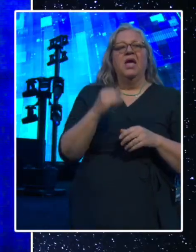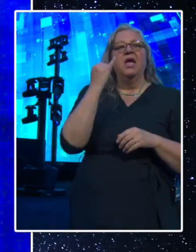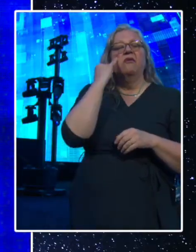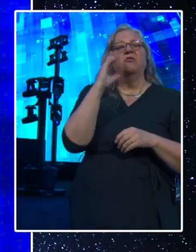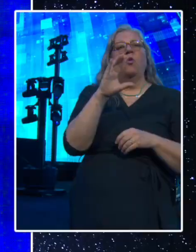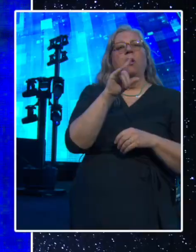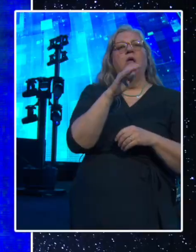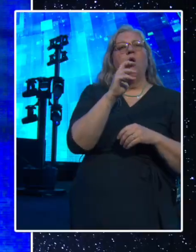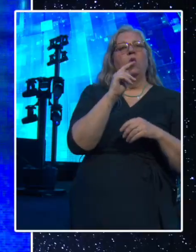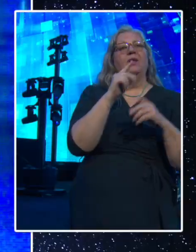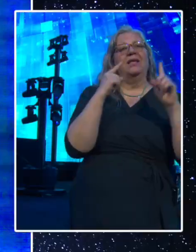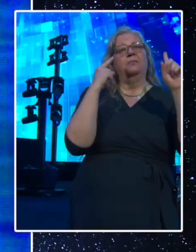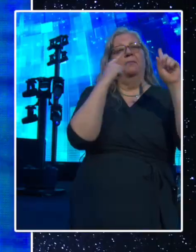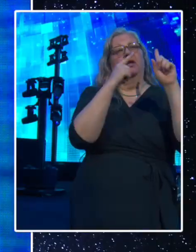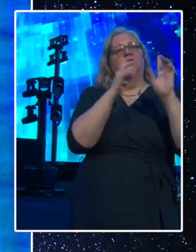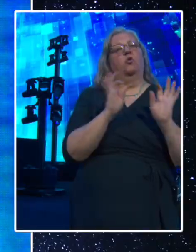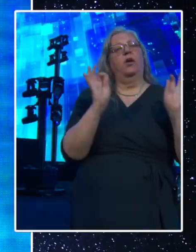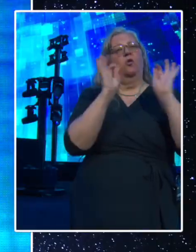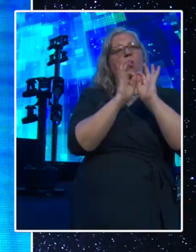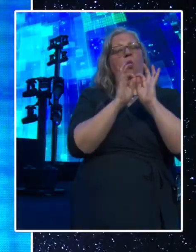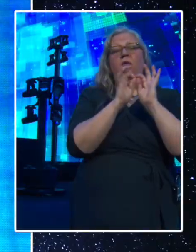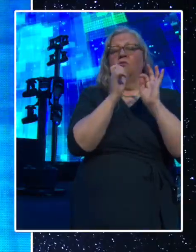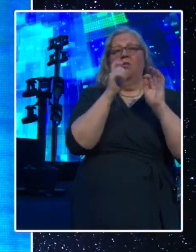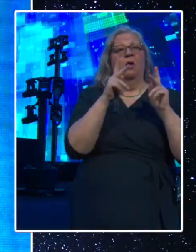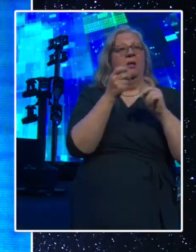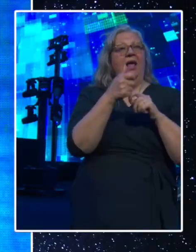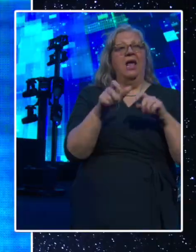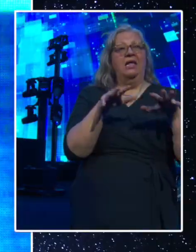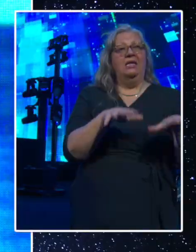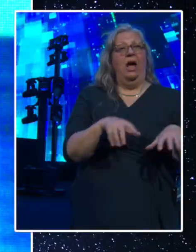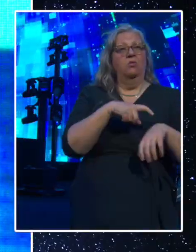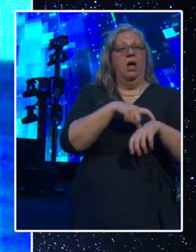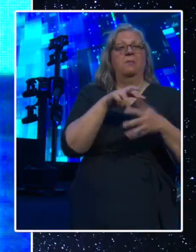If your load is mission critical in any downtime,